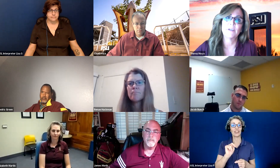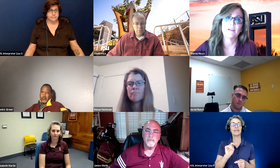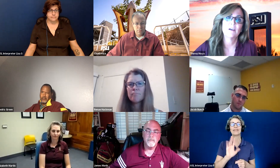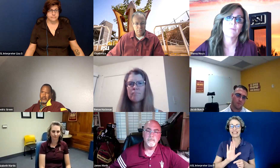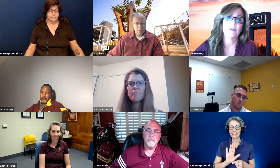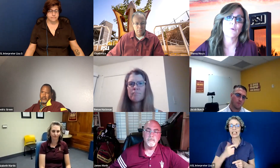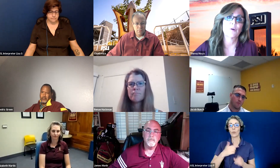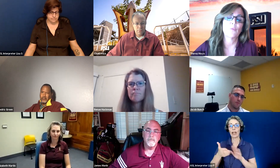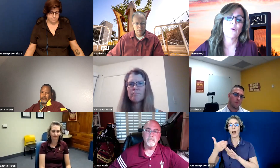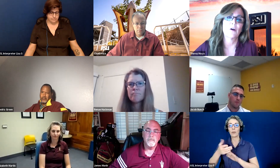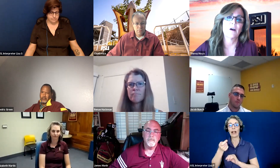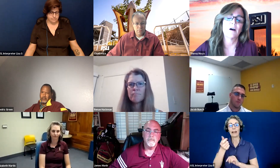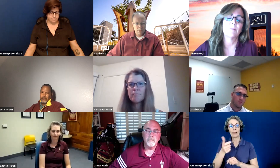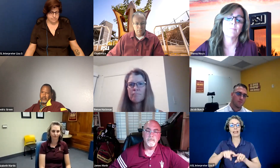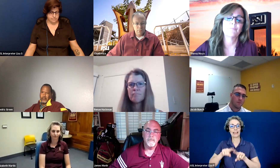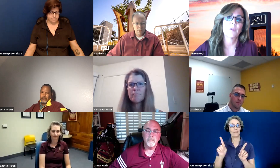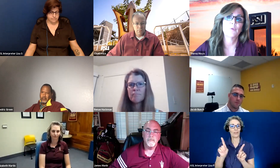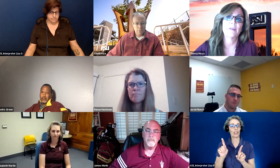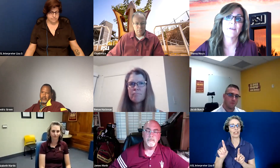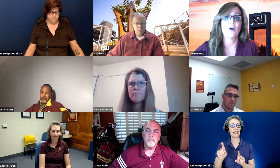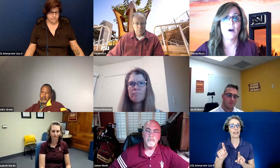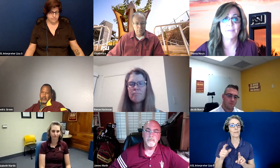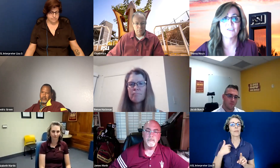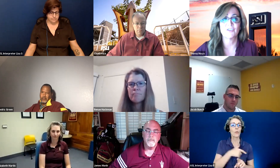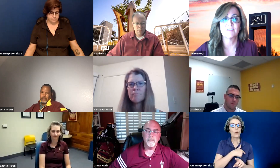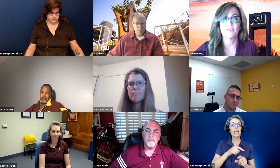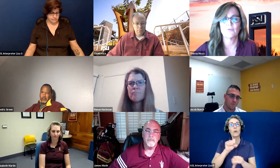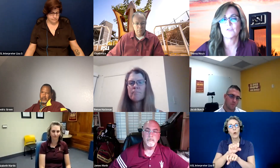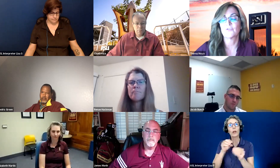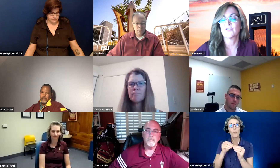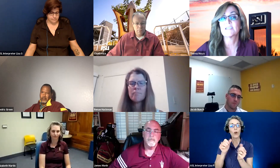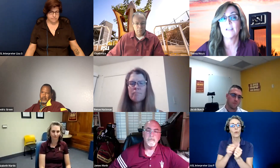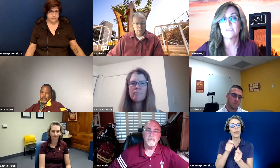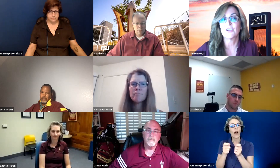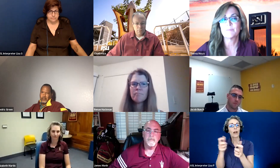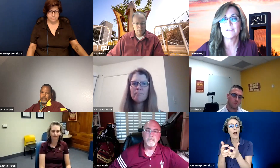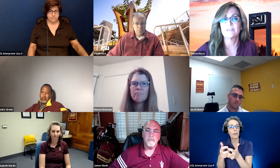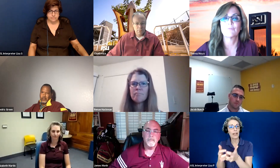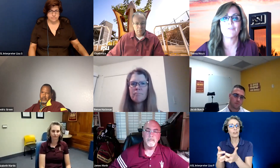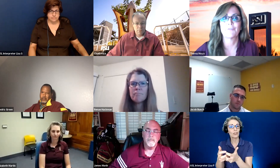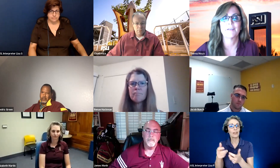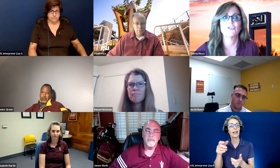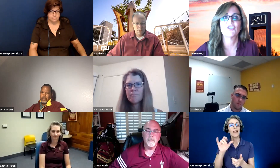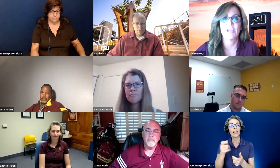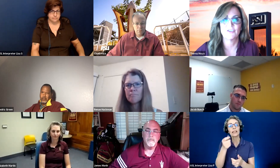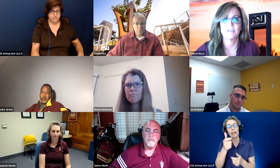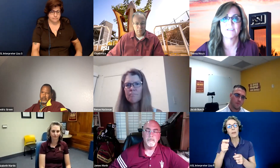We work more with accommodation. So those are just slight adjustments rather than changes,